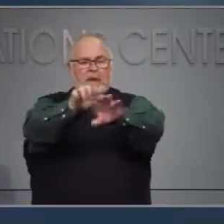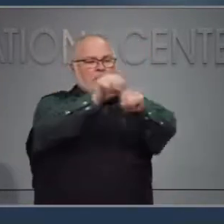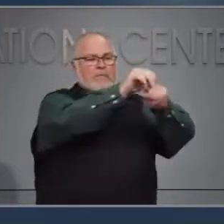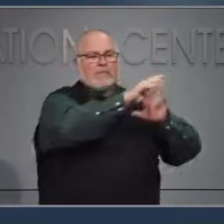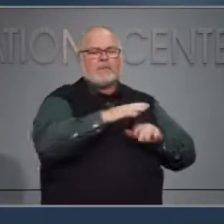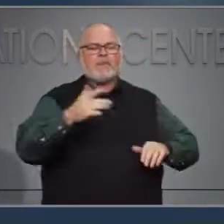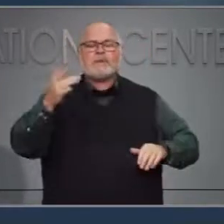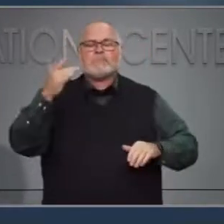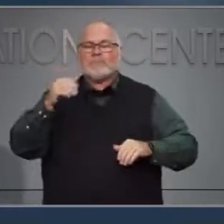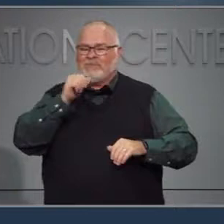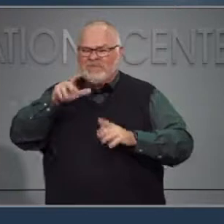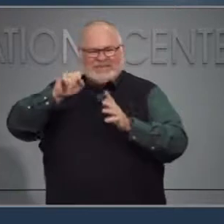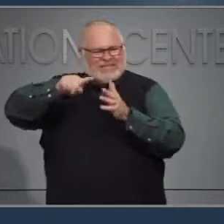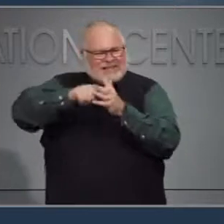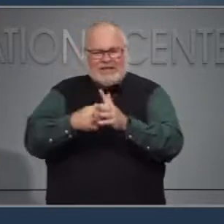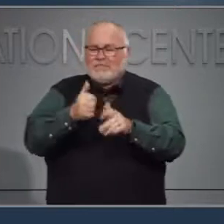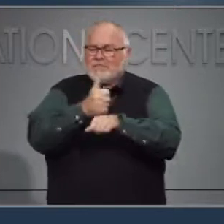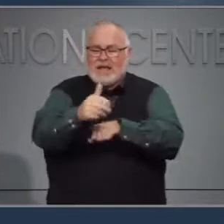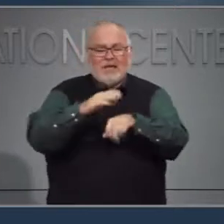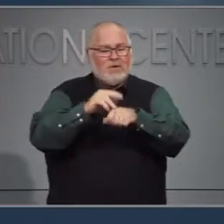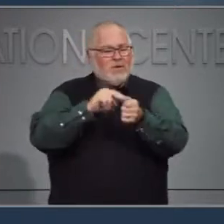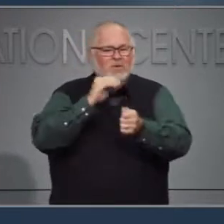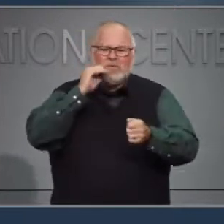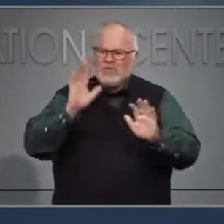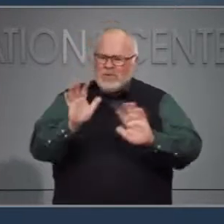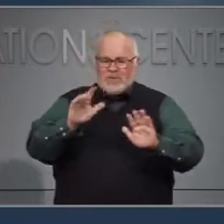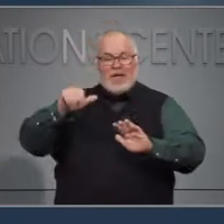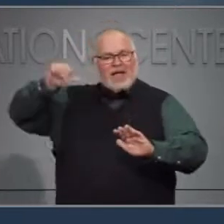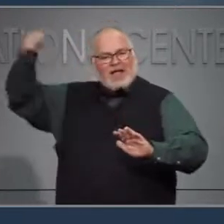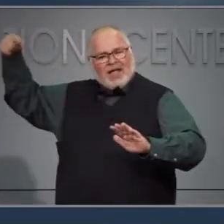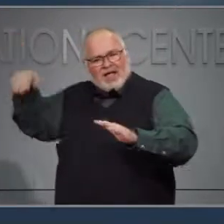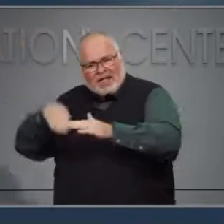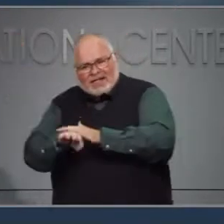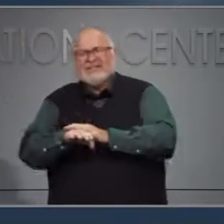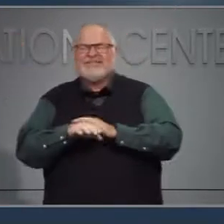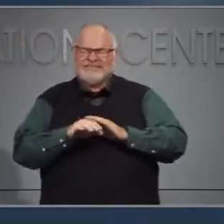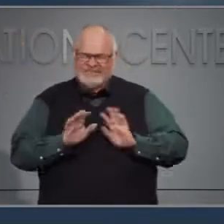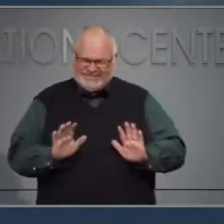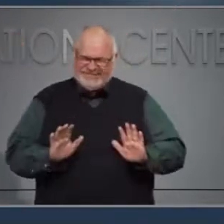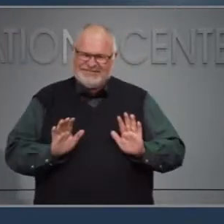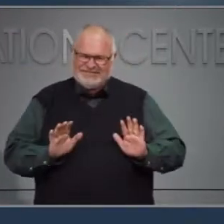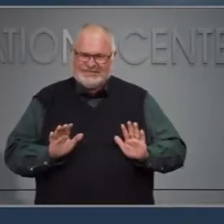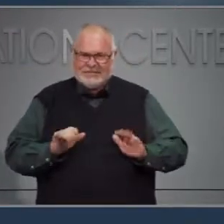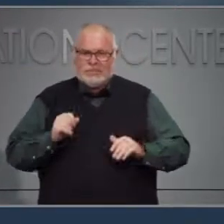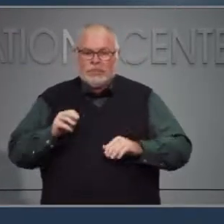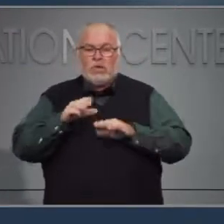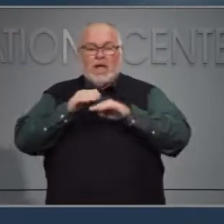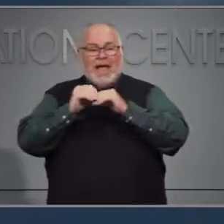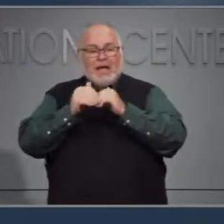THAT IS WHY EVERYONE IN NORTH CAROLINA CAN PLAY AN IMPORTANT ROLE IN PROTECTING PEOPLE IN NURSING HOMES.